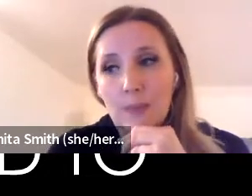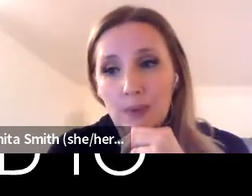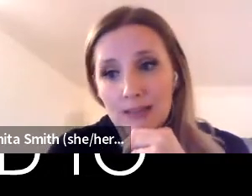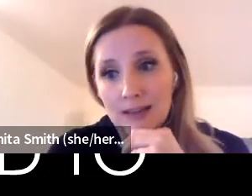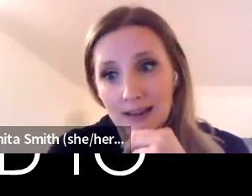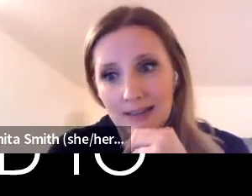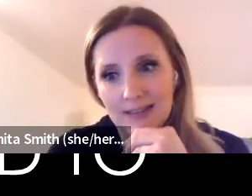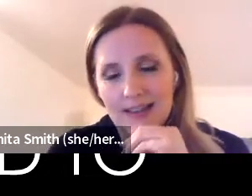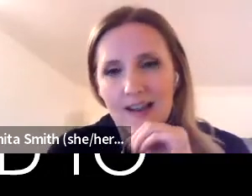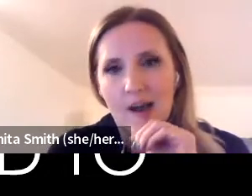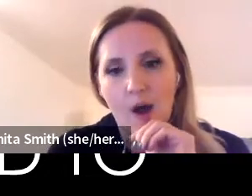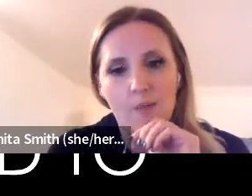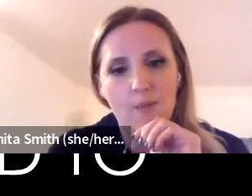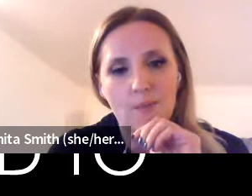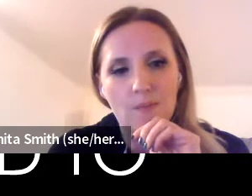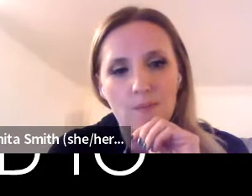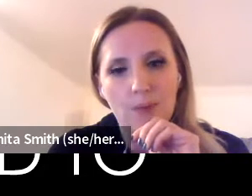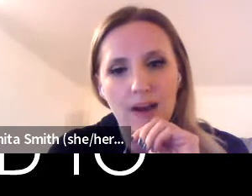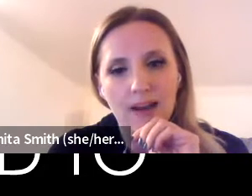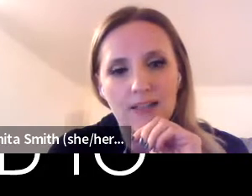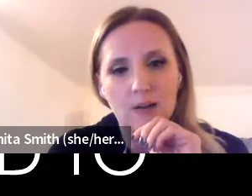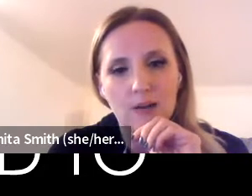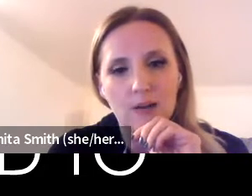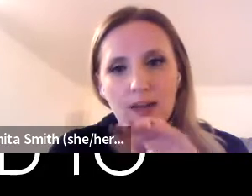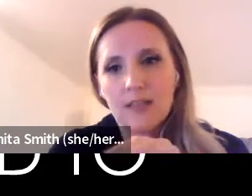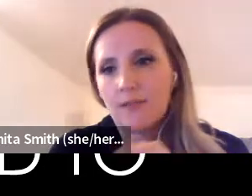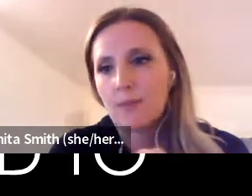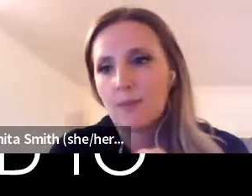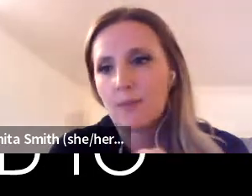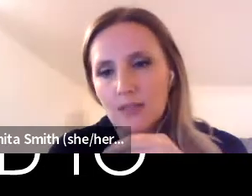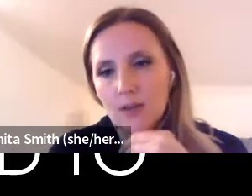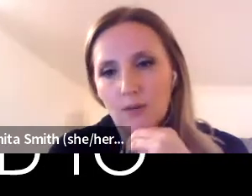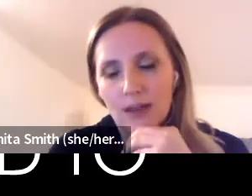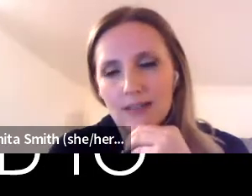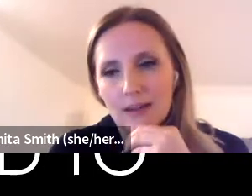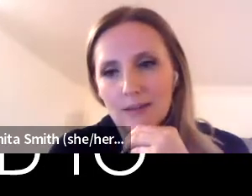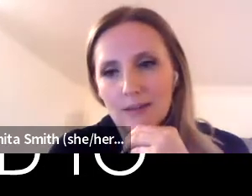It's a big 10 days, but you will get seven performances over that time.